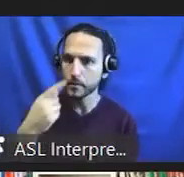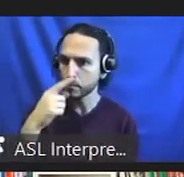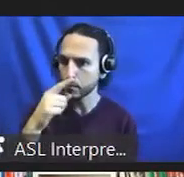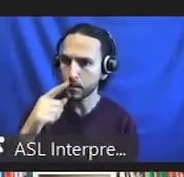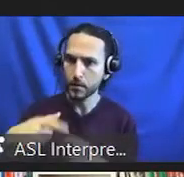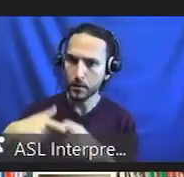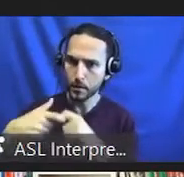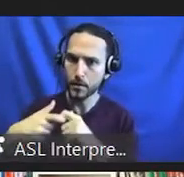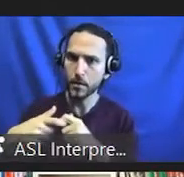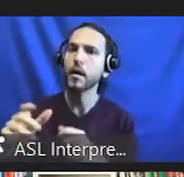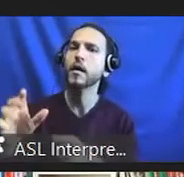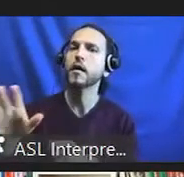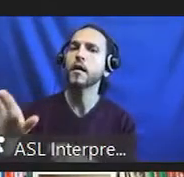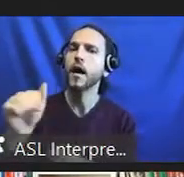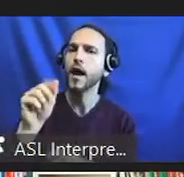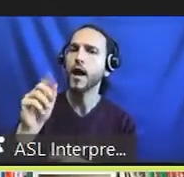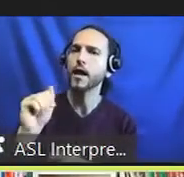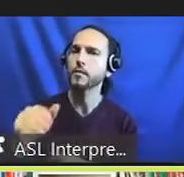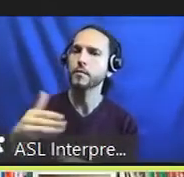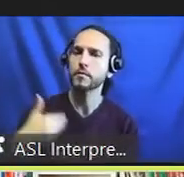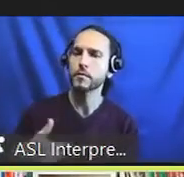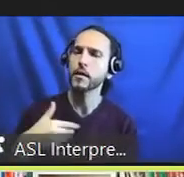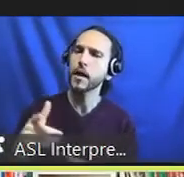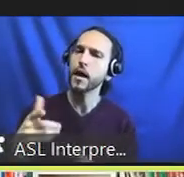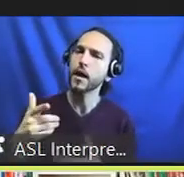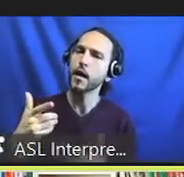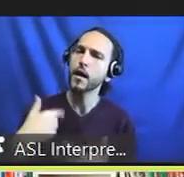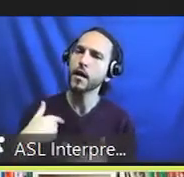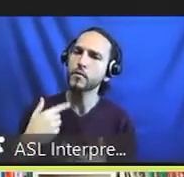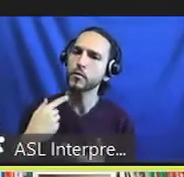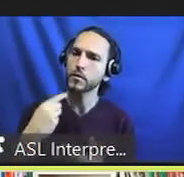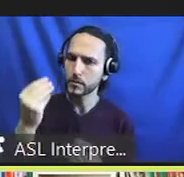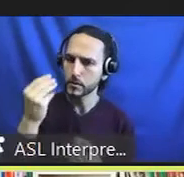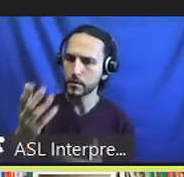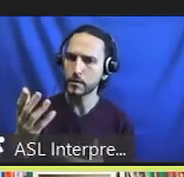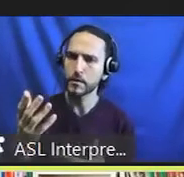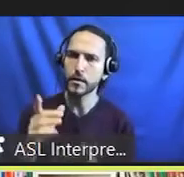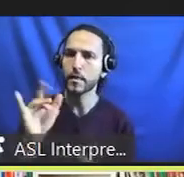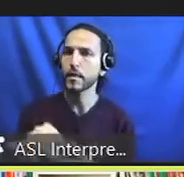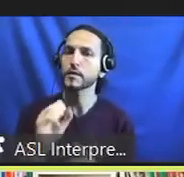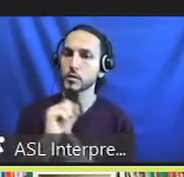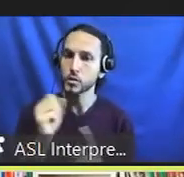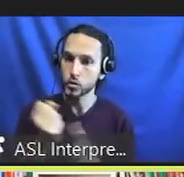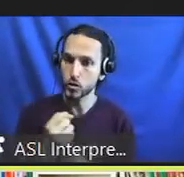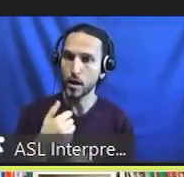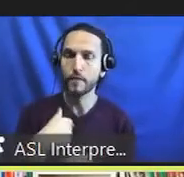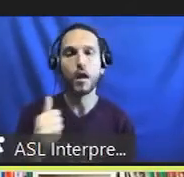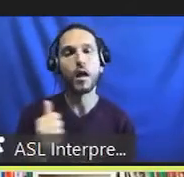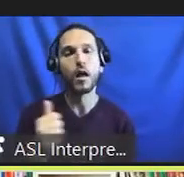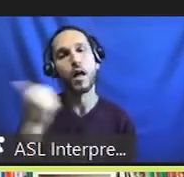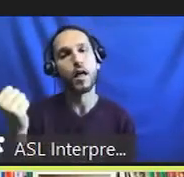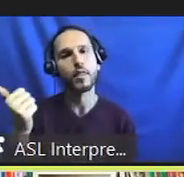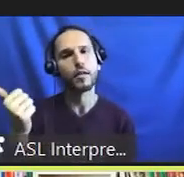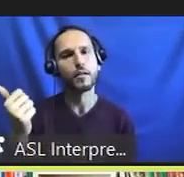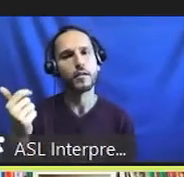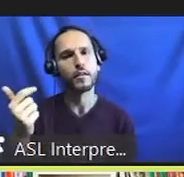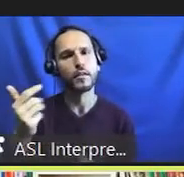From my reading as well-- I might be mistaken here, but my understanding of that case is there was a second component to the charge